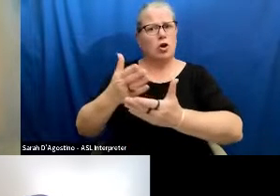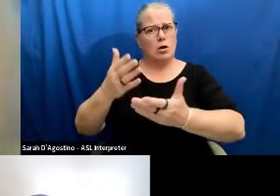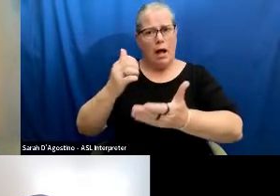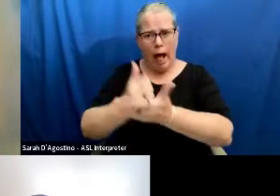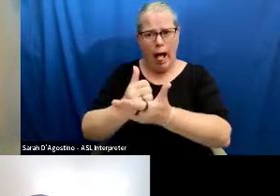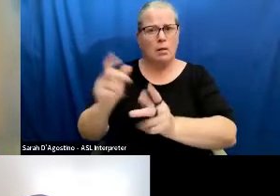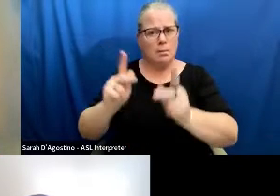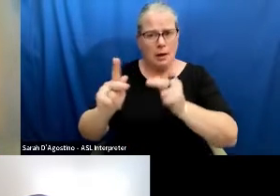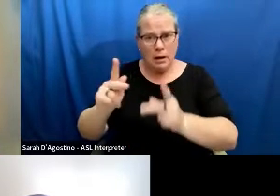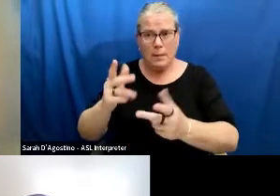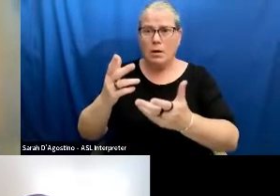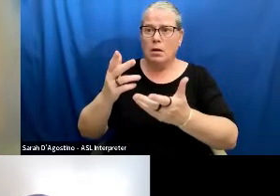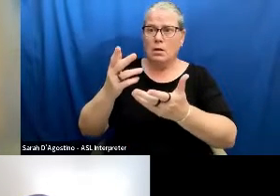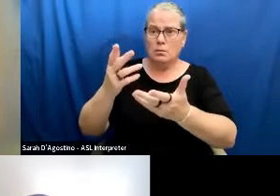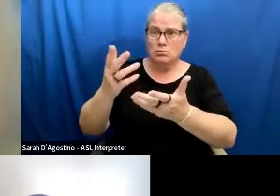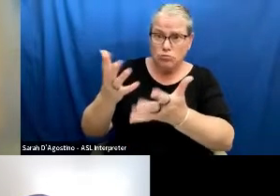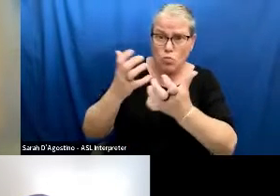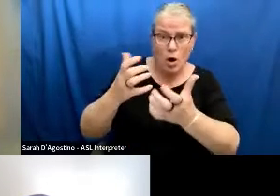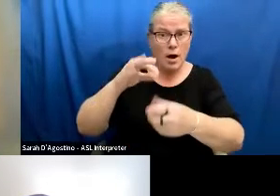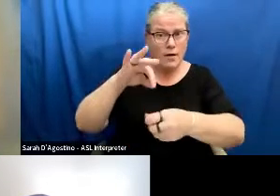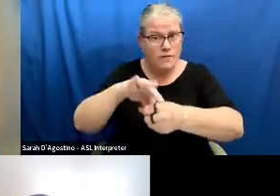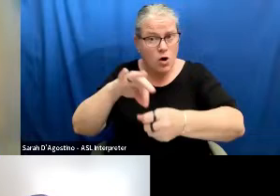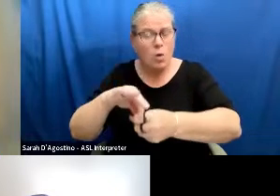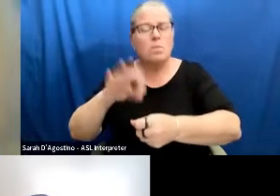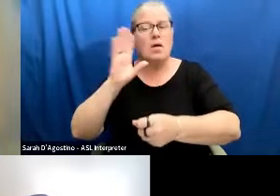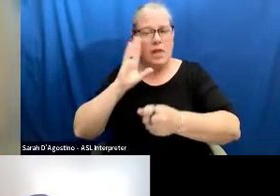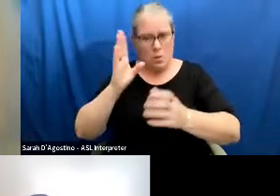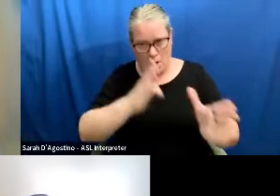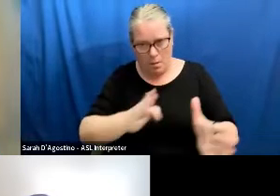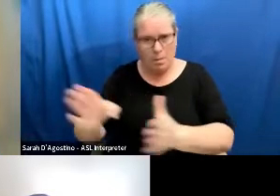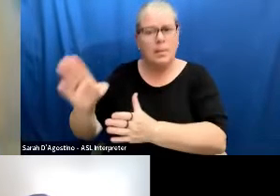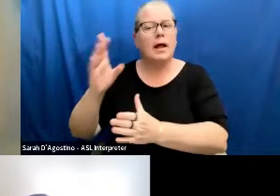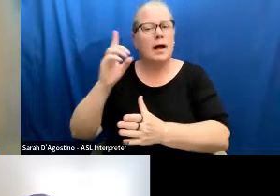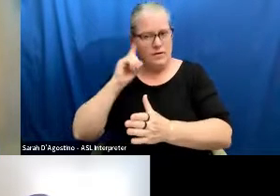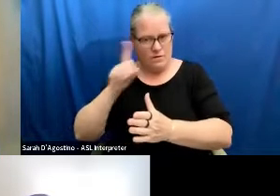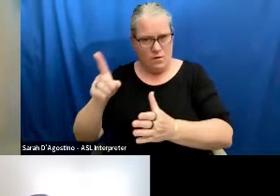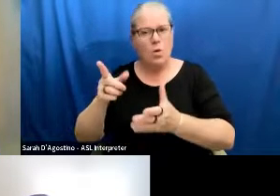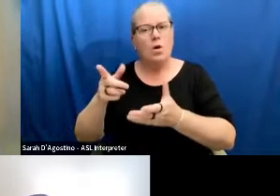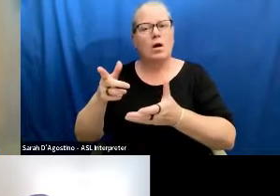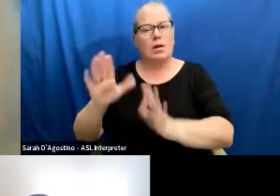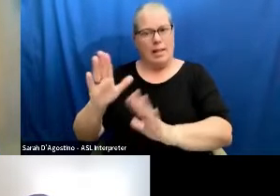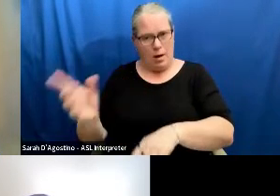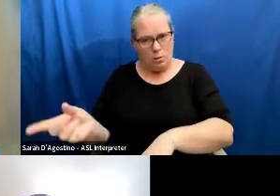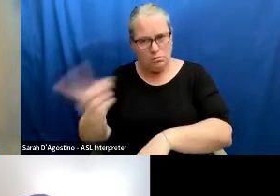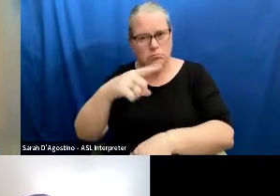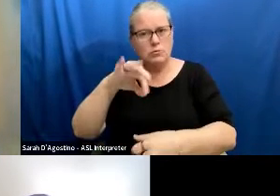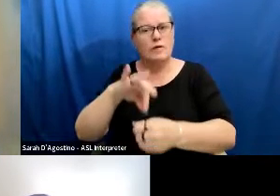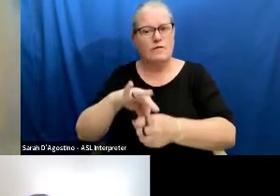voting and make arrangements for people to be able to vote when it's time to cast a ballot